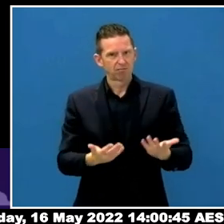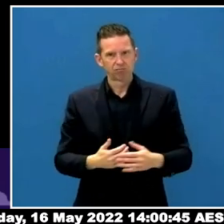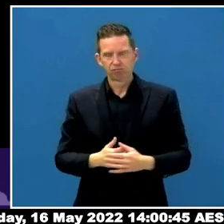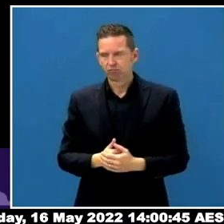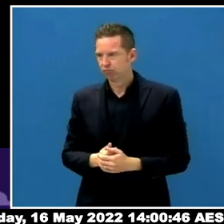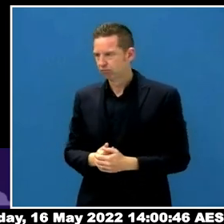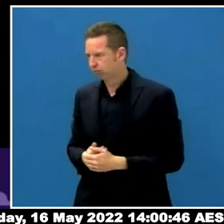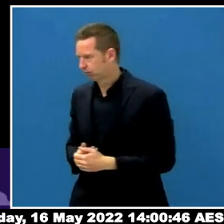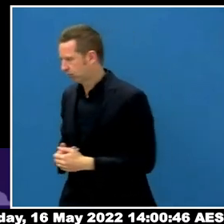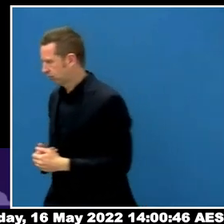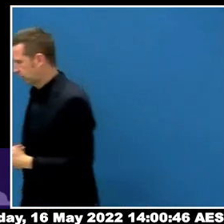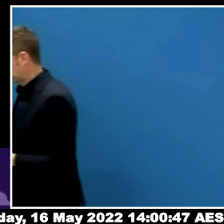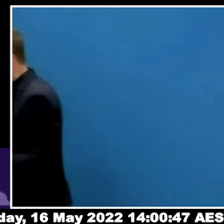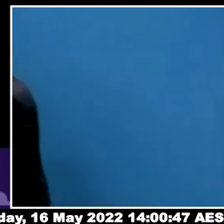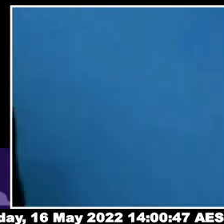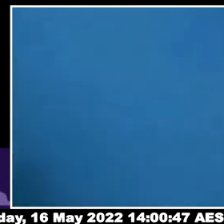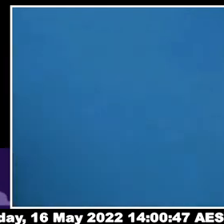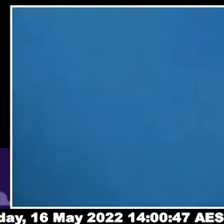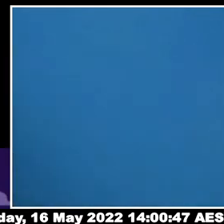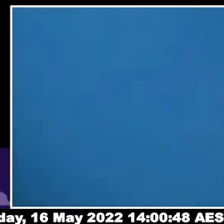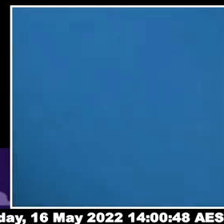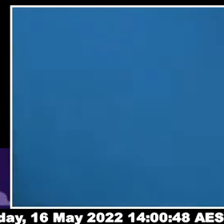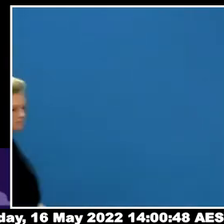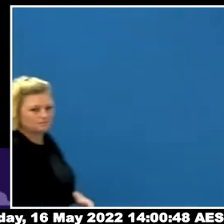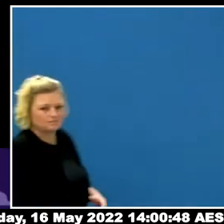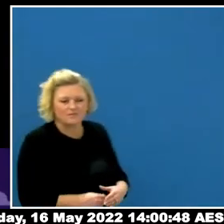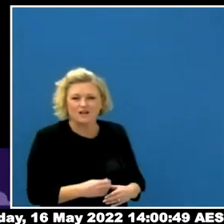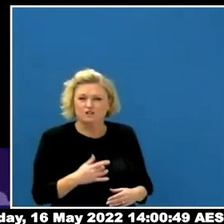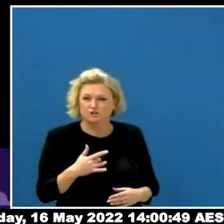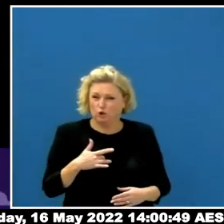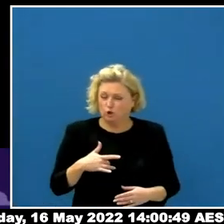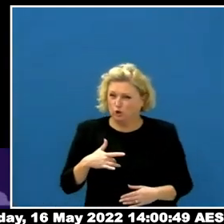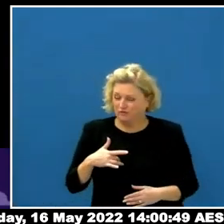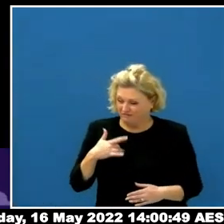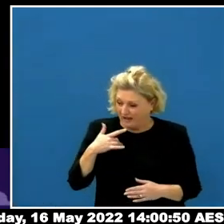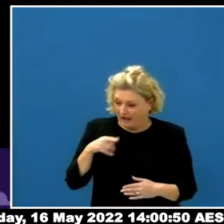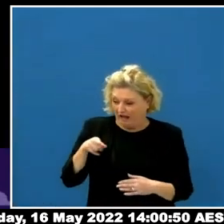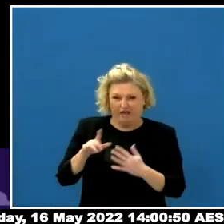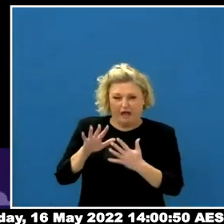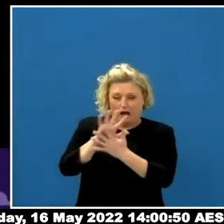Absolutely, because he would be waiting for the bus. Right.